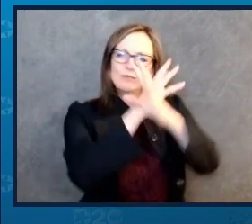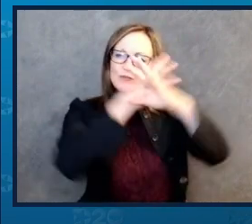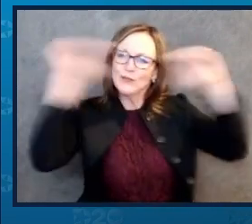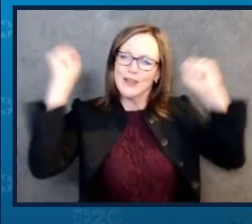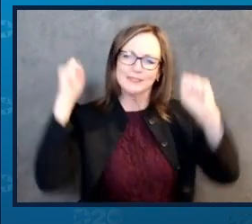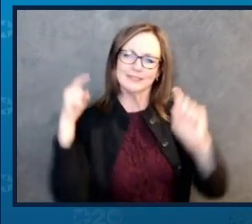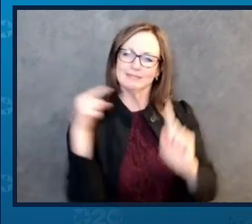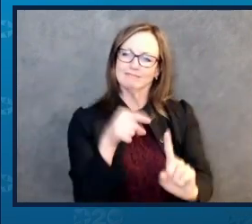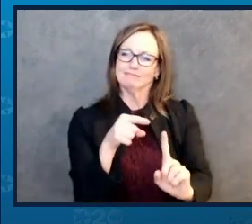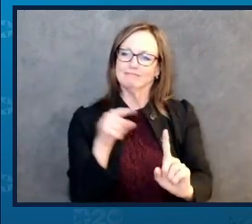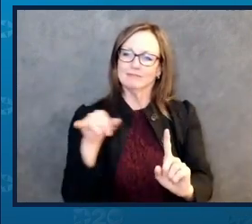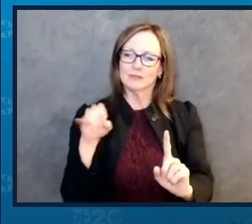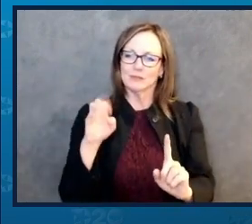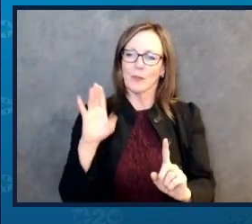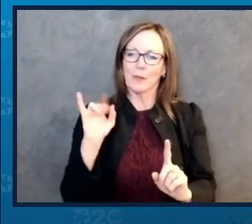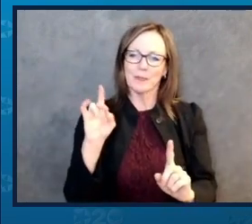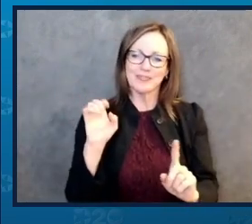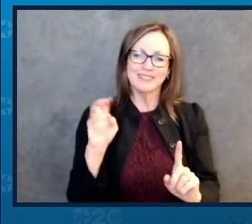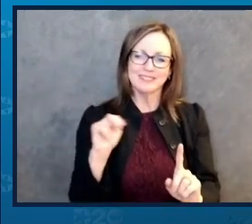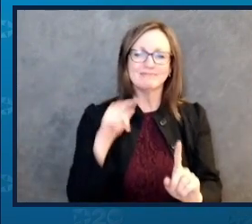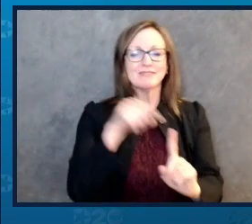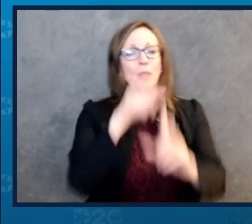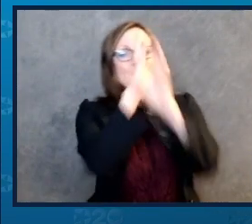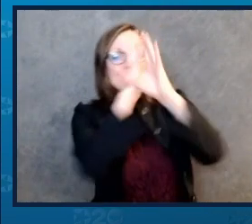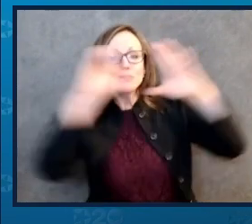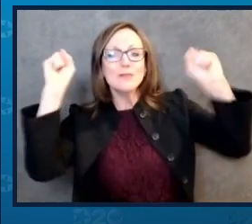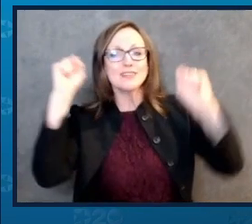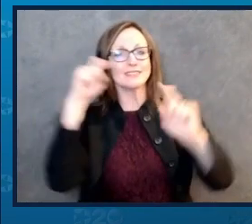A PRESIDENT WHO WILL BRING ALL